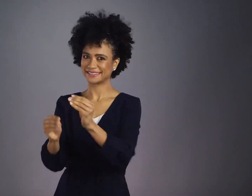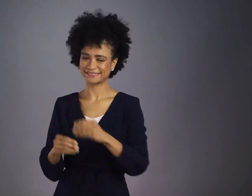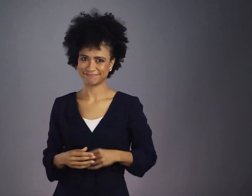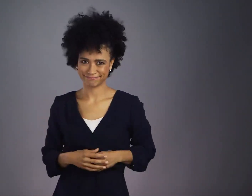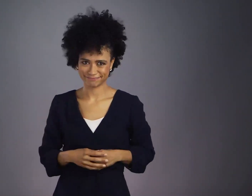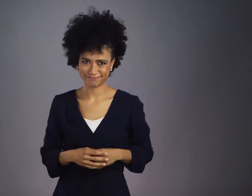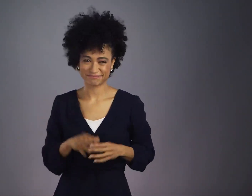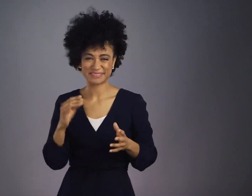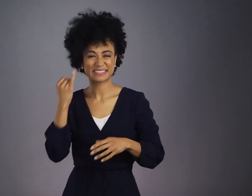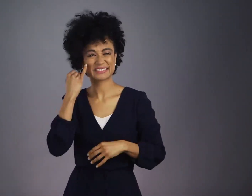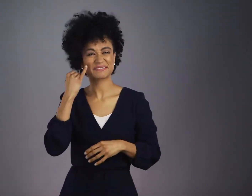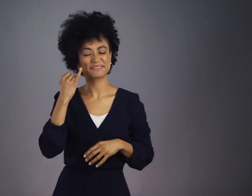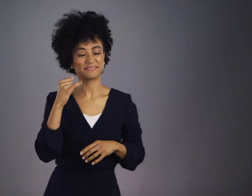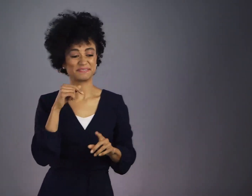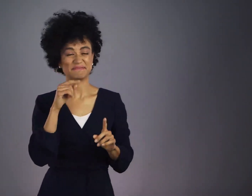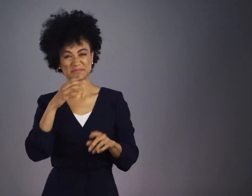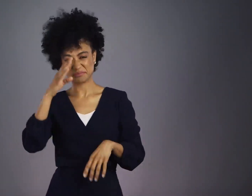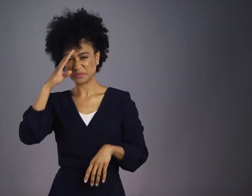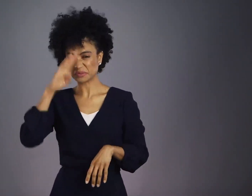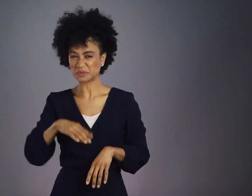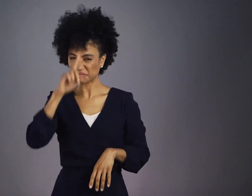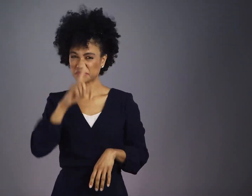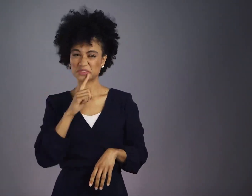we usually have to do something about it.